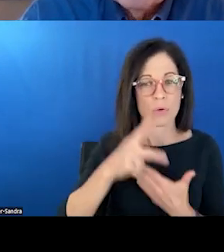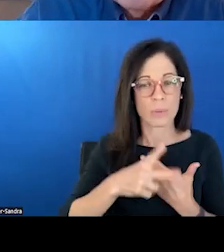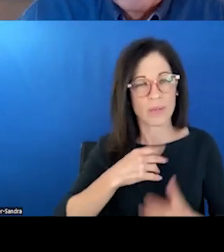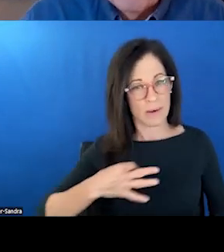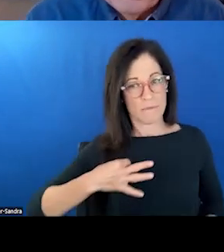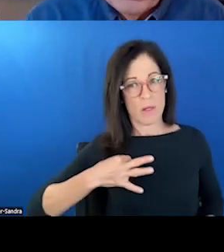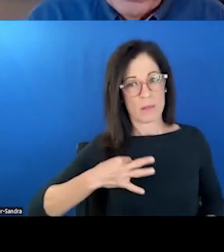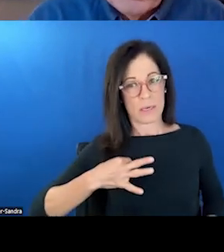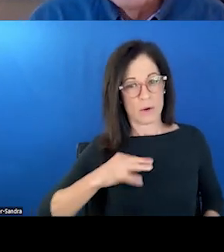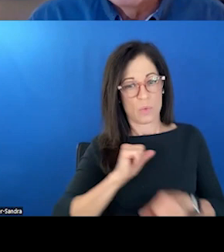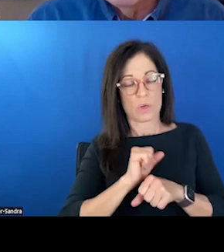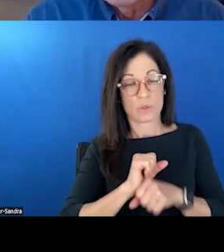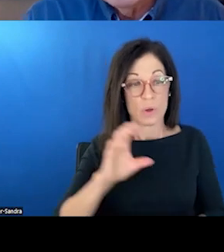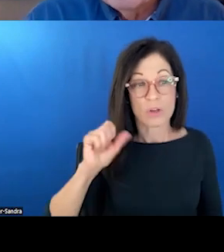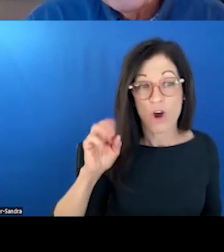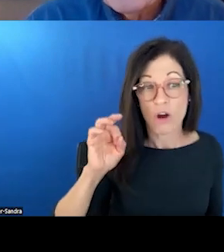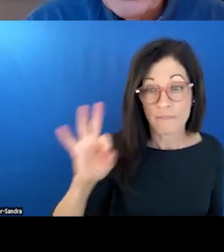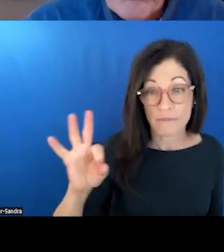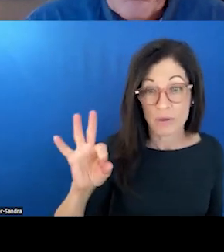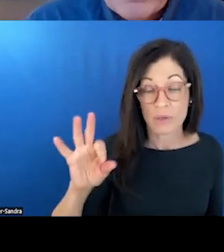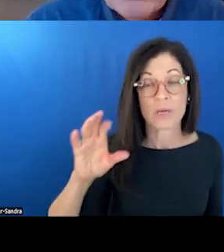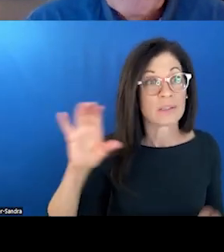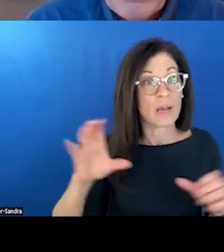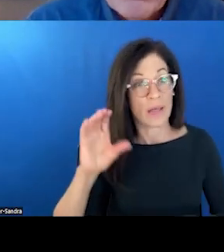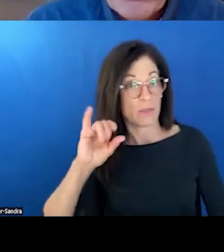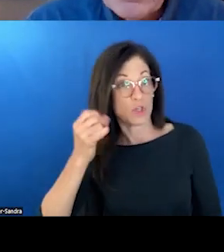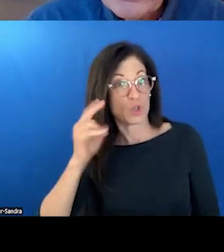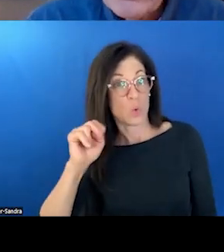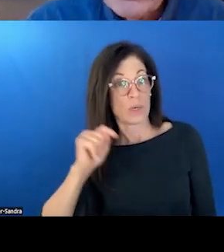WHAT THE JOINT COMMISSION HAS DONE WAS DONE BY THE ORGANIZATIONS